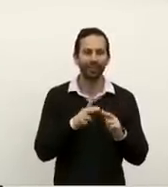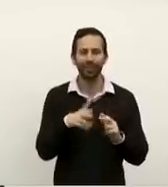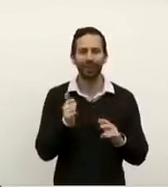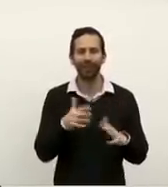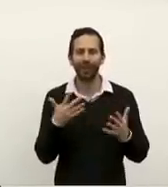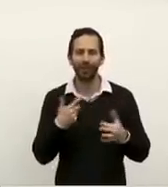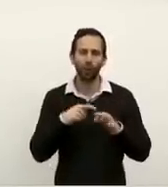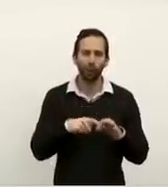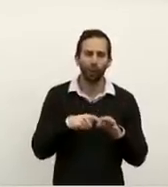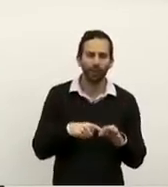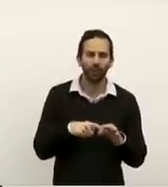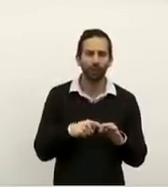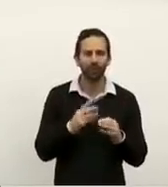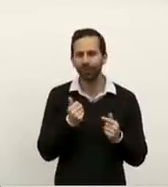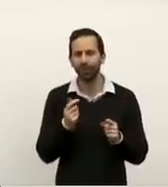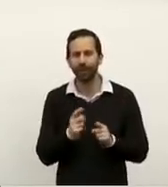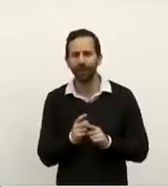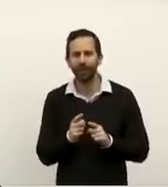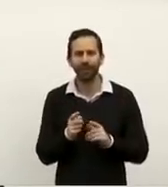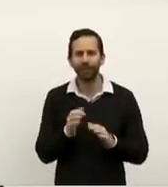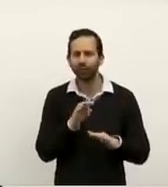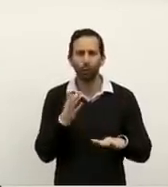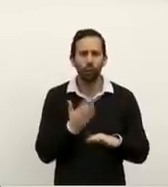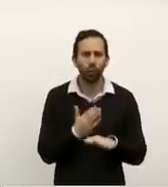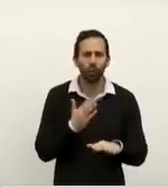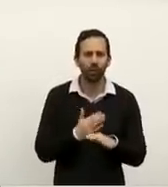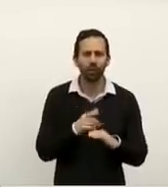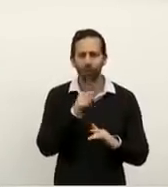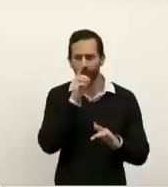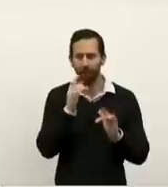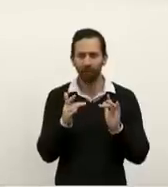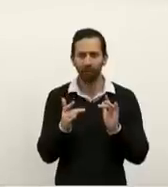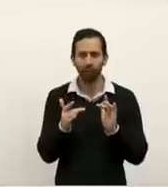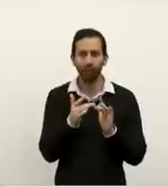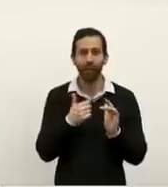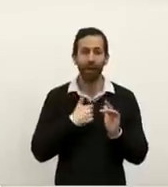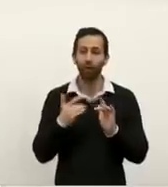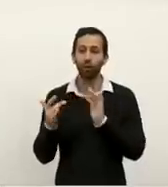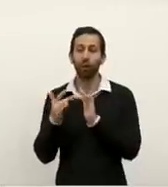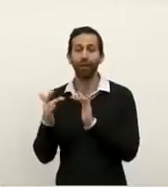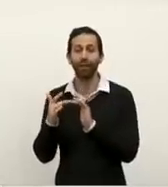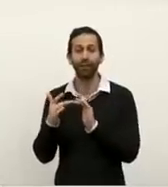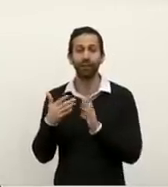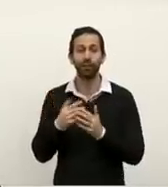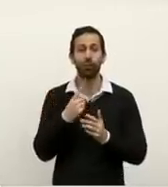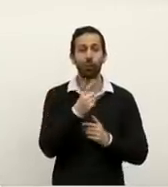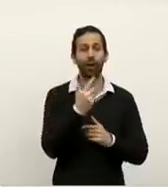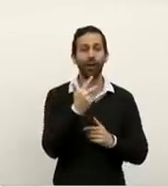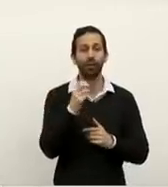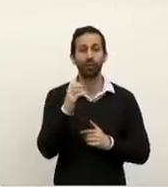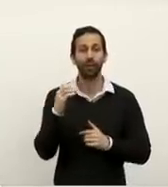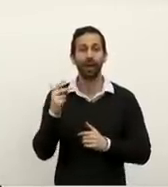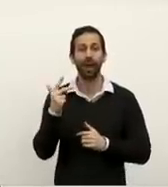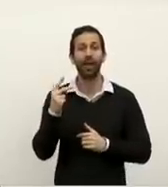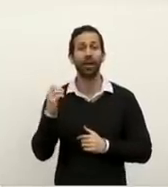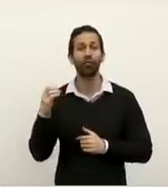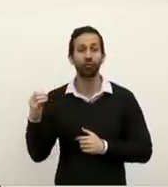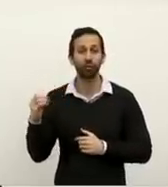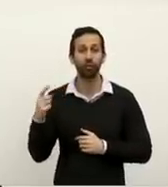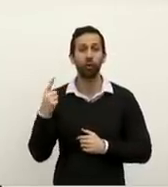on something that's not working, they can either contact our contact centre first, on 1-800-800110.